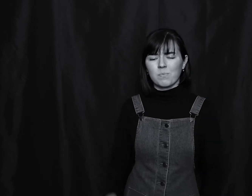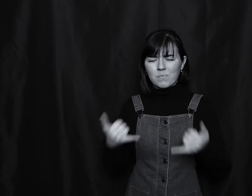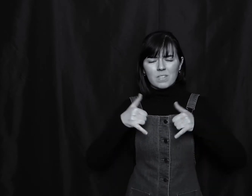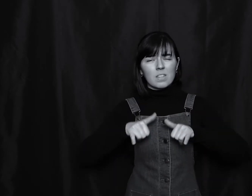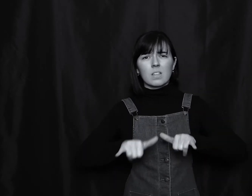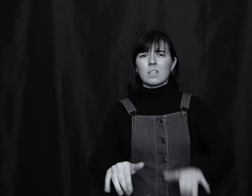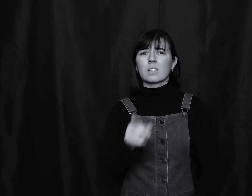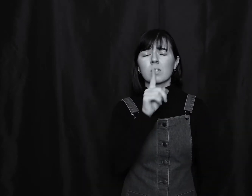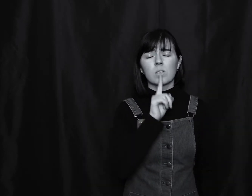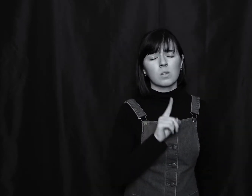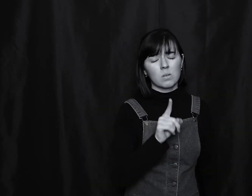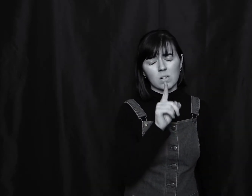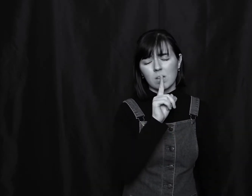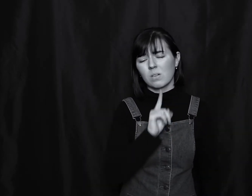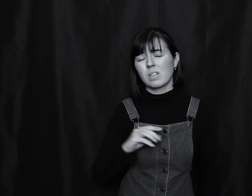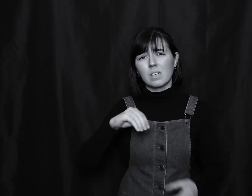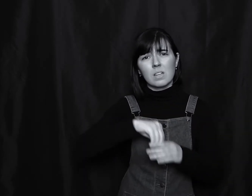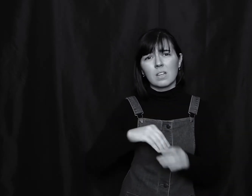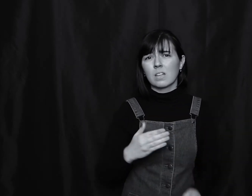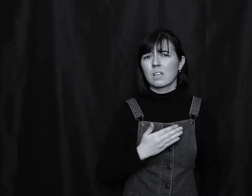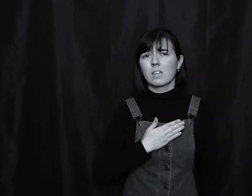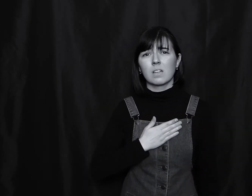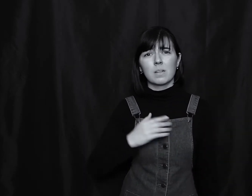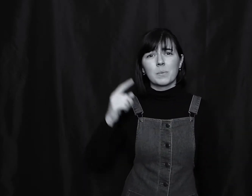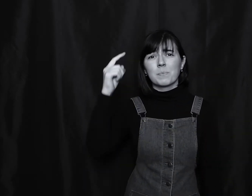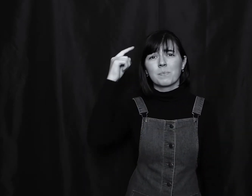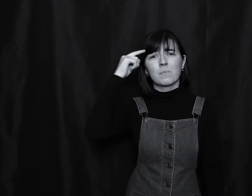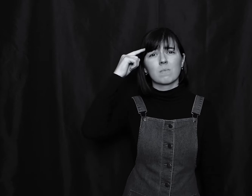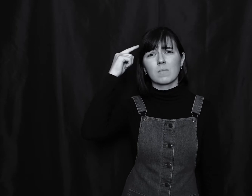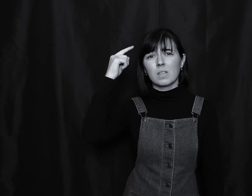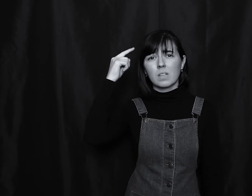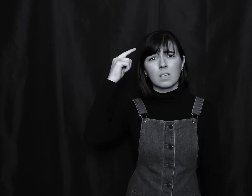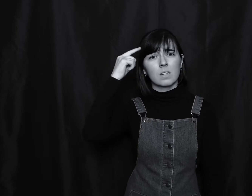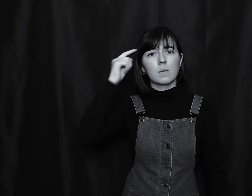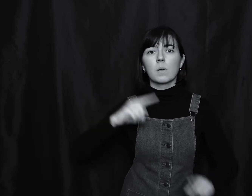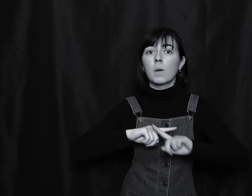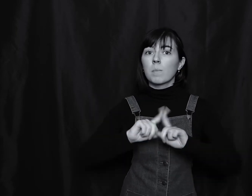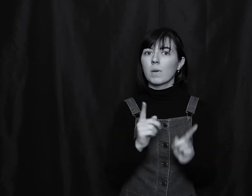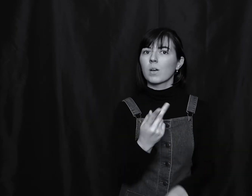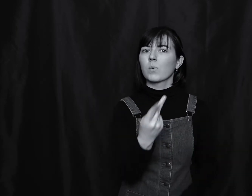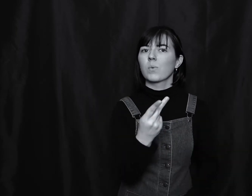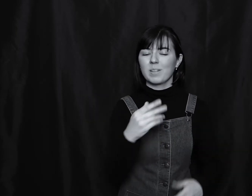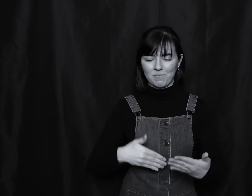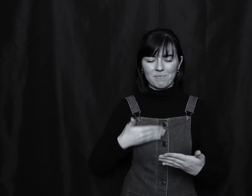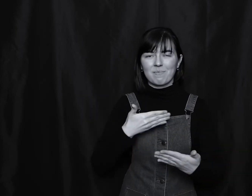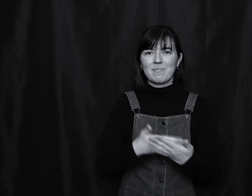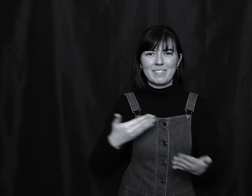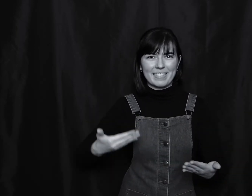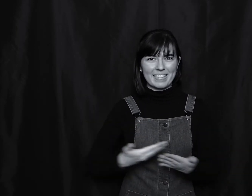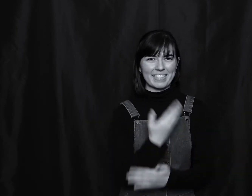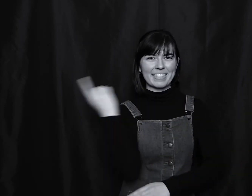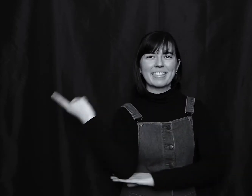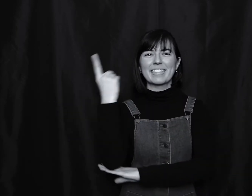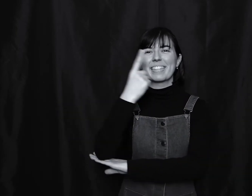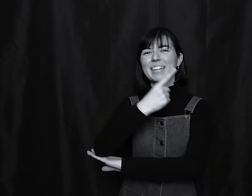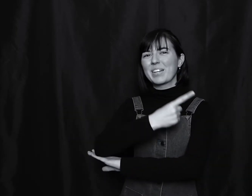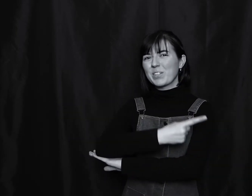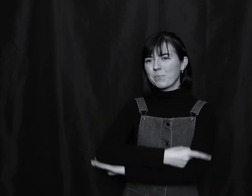Still lonely in my mind But we arrive new day